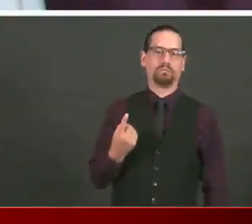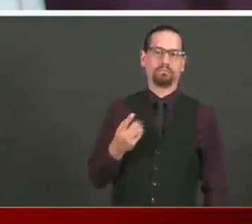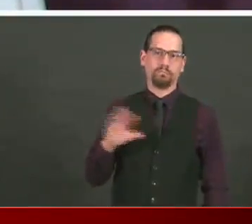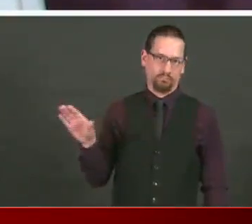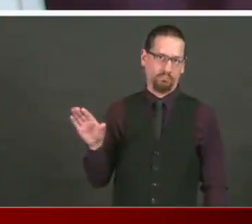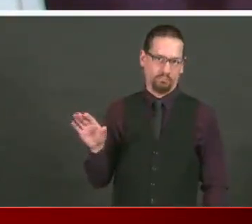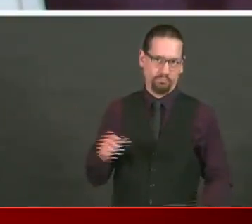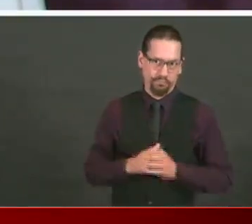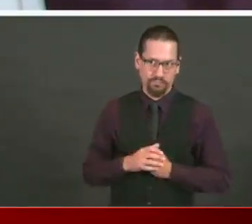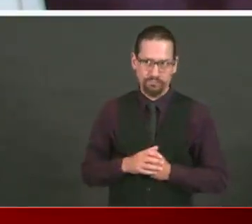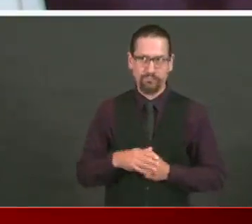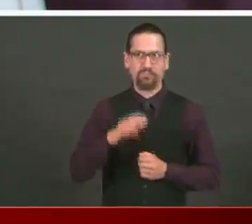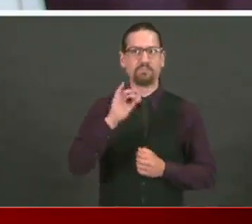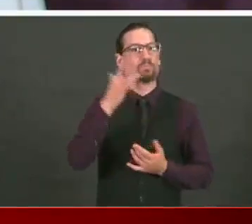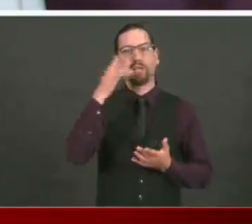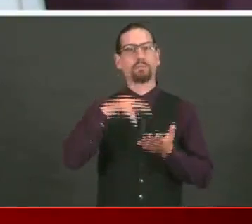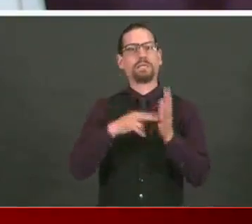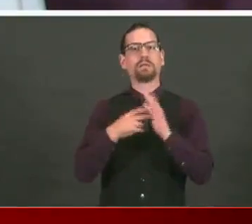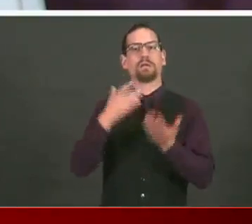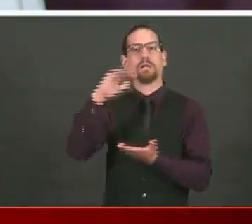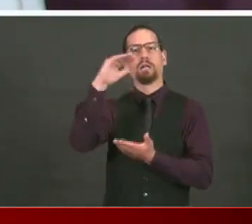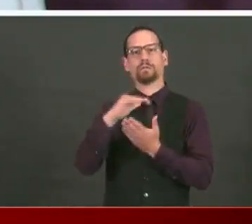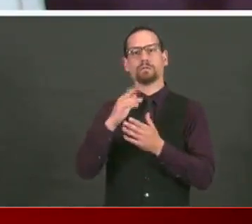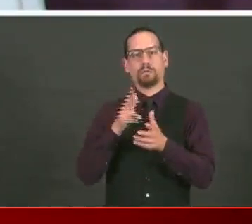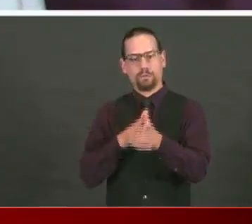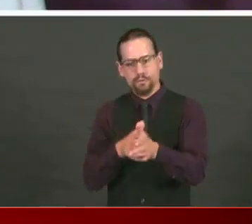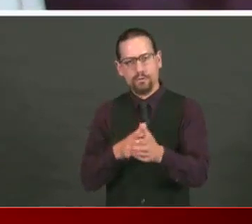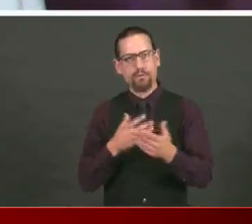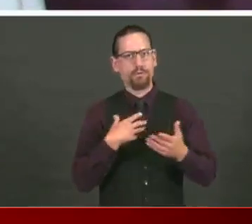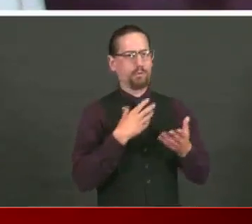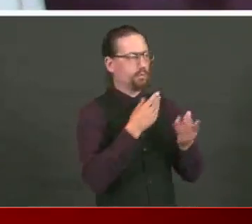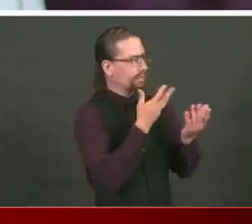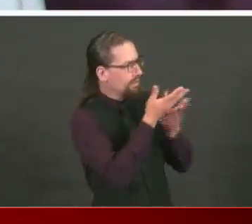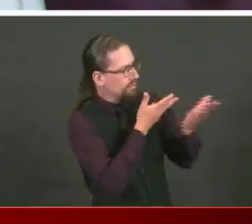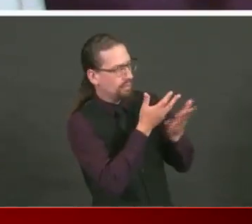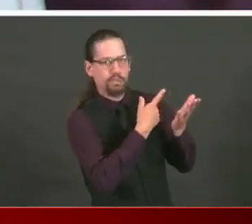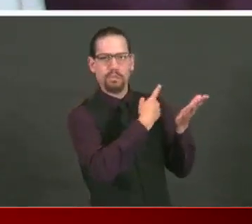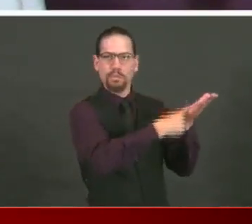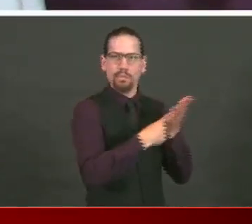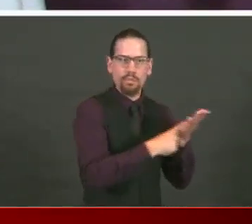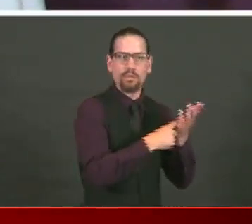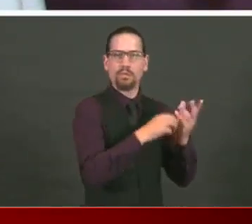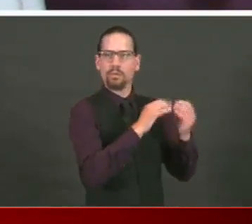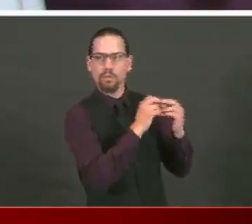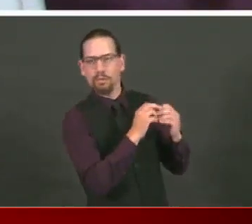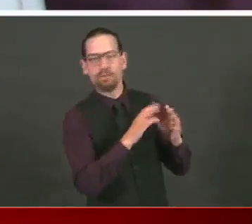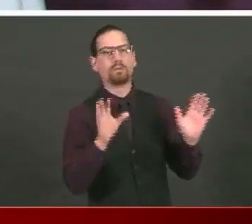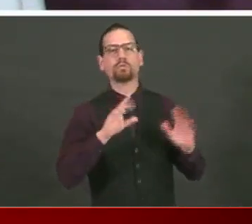WITH CUT DOWN ON THE LINES, THE AMOUNT OF TIME, PERSON-TO-PERSON INTERACTION, AND WE HOPE THAT WILL GET YOU IN AND OUT MORE QUICKLY.